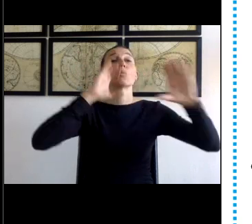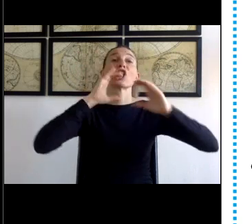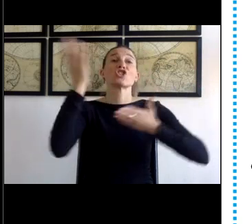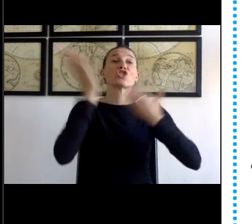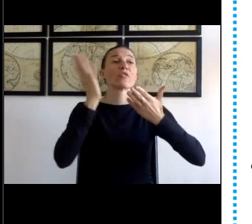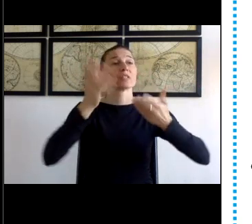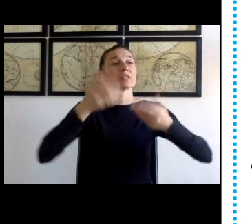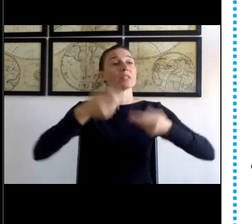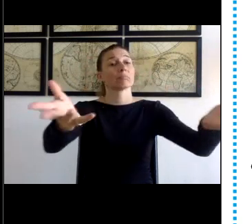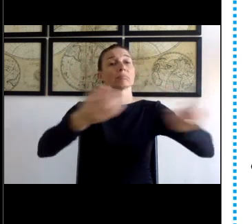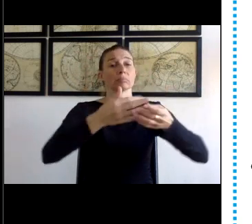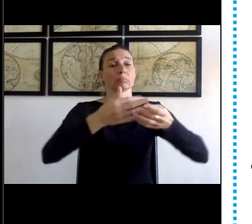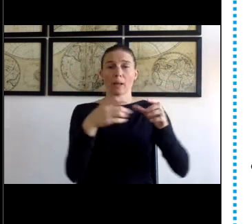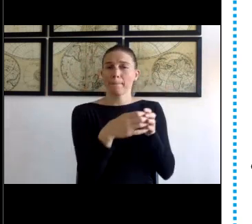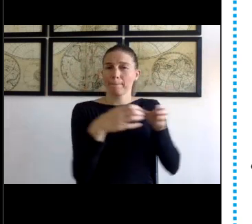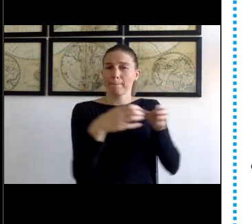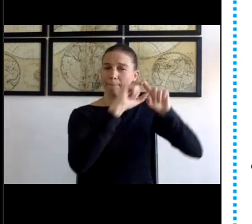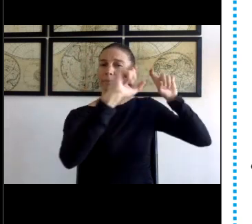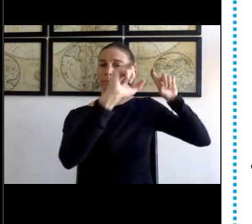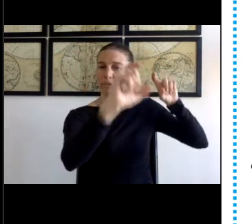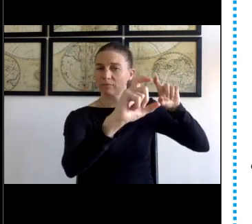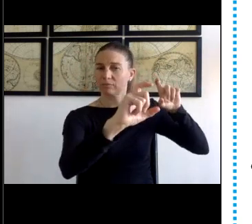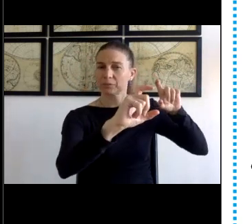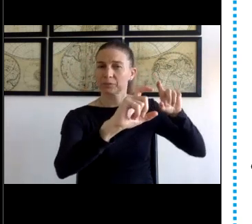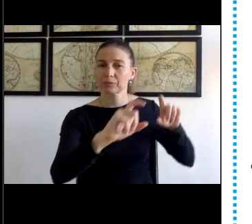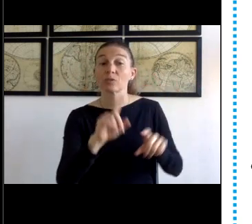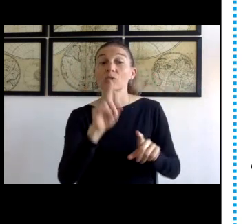Communication services also includes emergency communications,